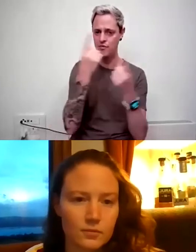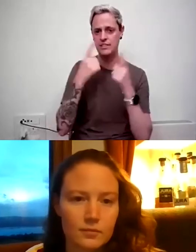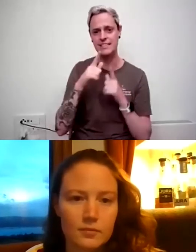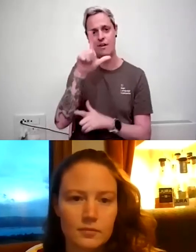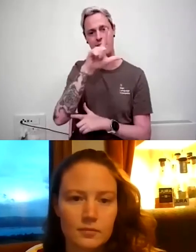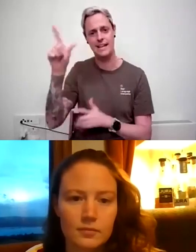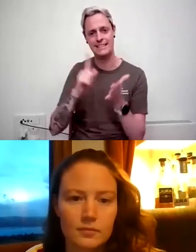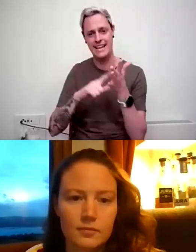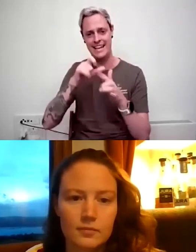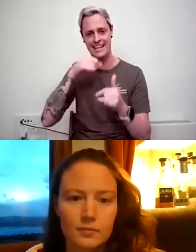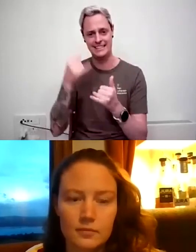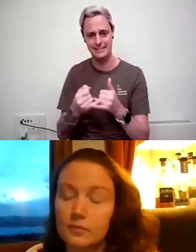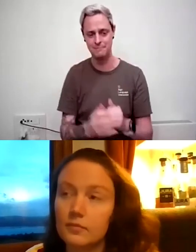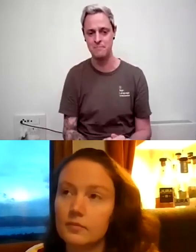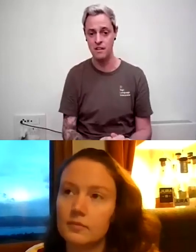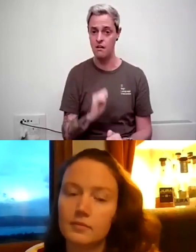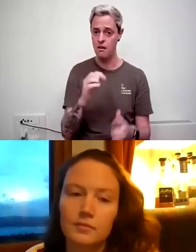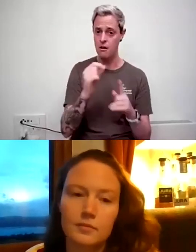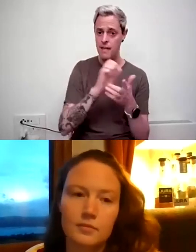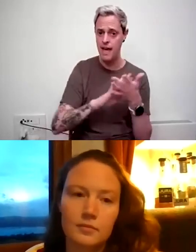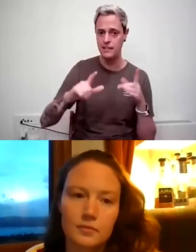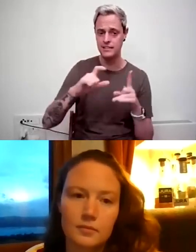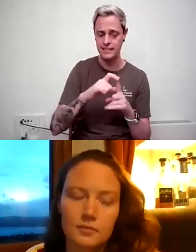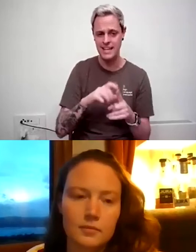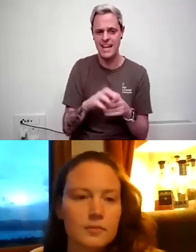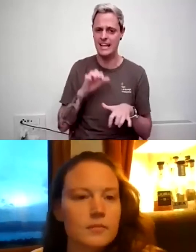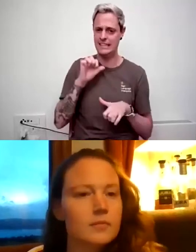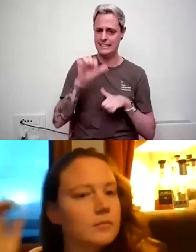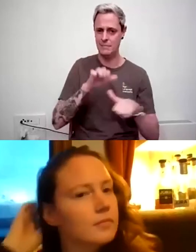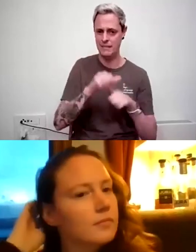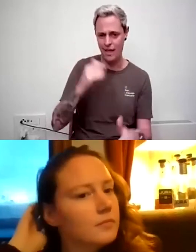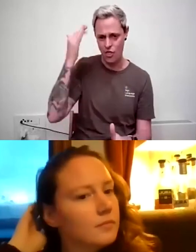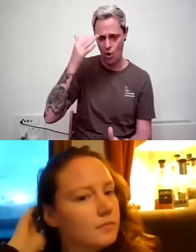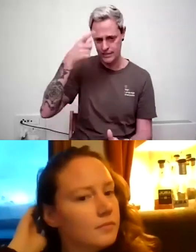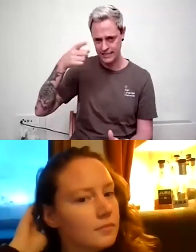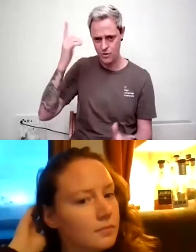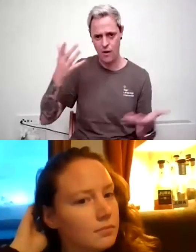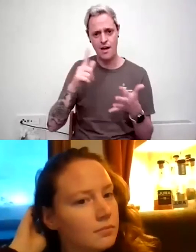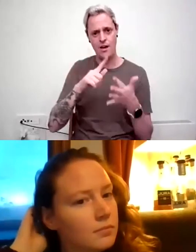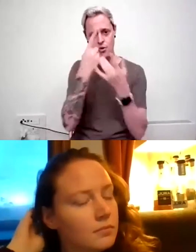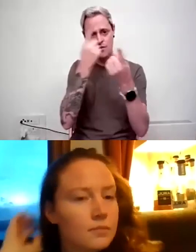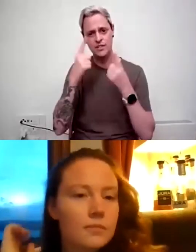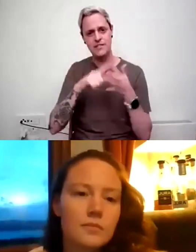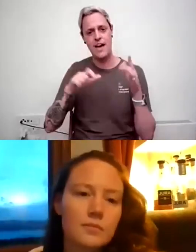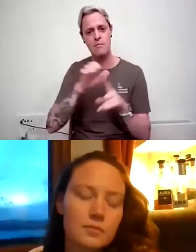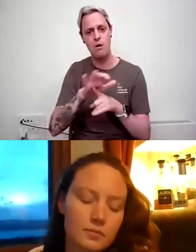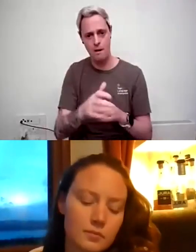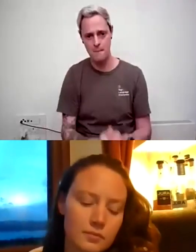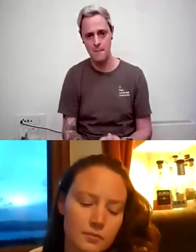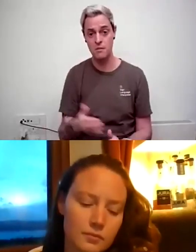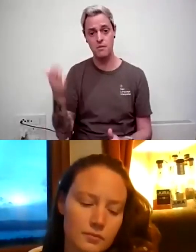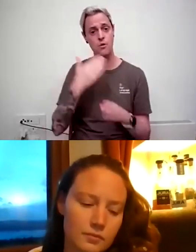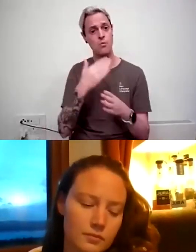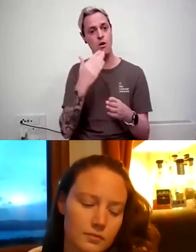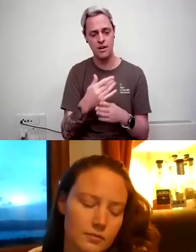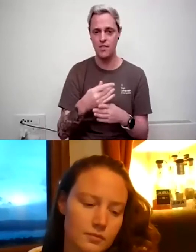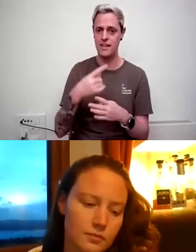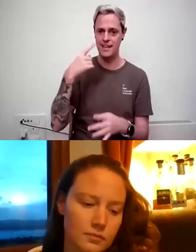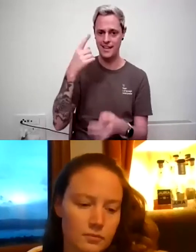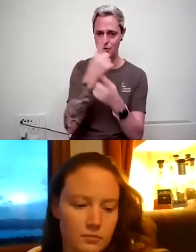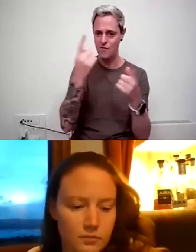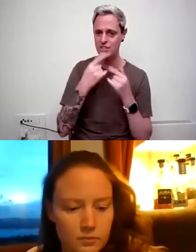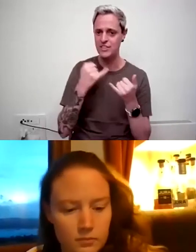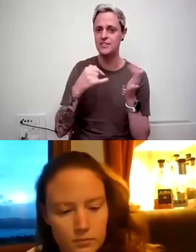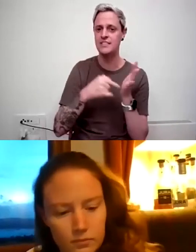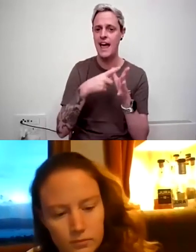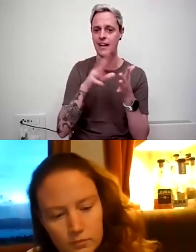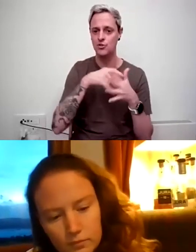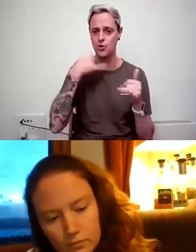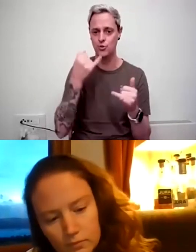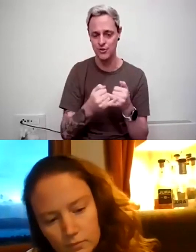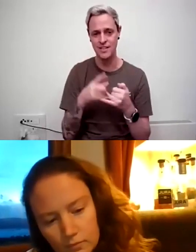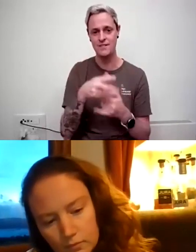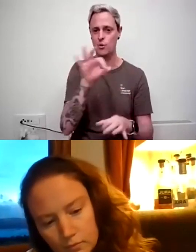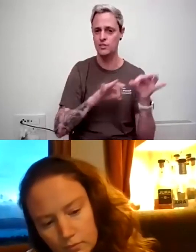Having completed her PhD in Systematic Theology at the University of Edinburgh, Joanna previously worked at the University of St Andrews, on a science-engaged theological project.